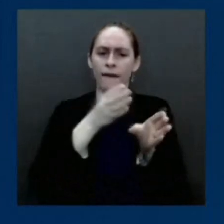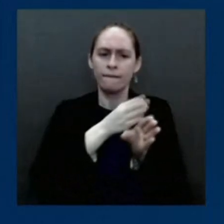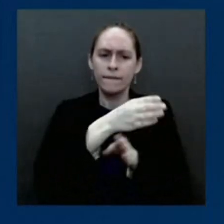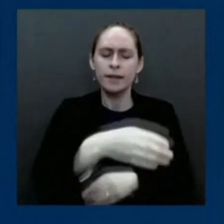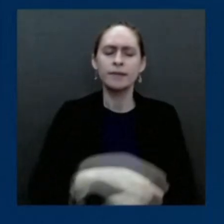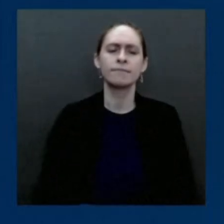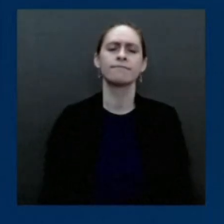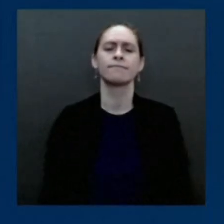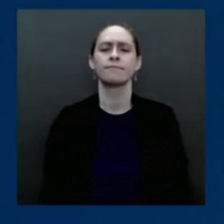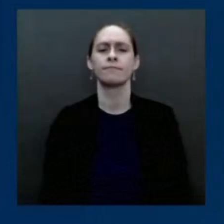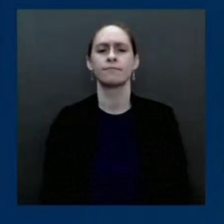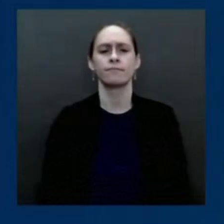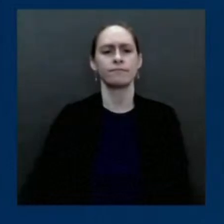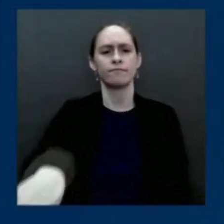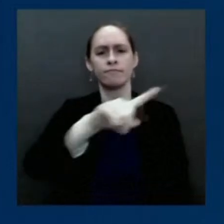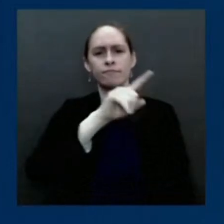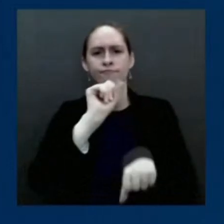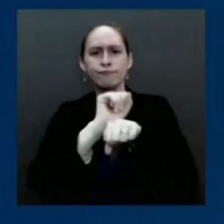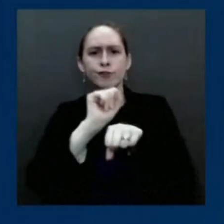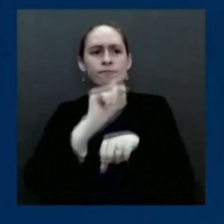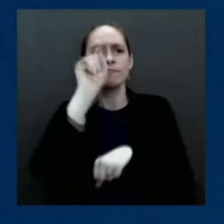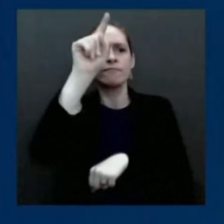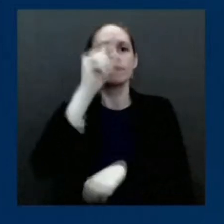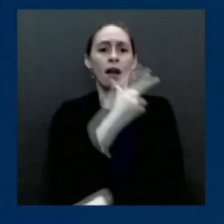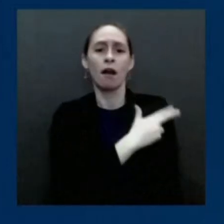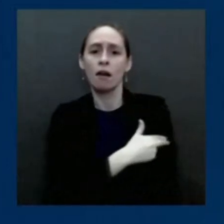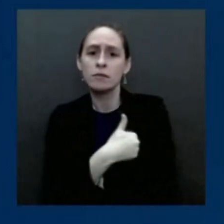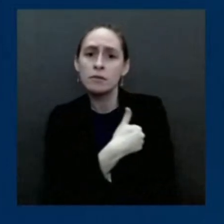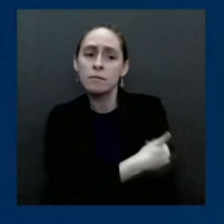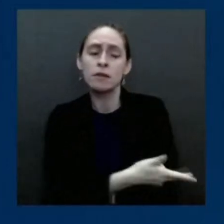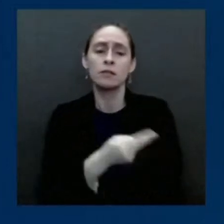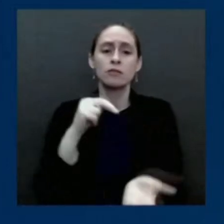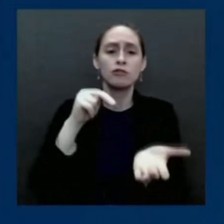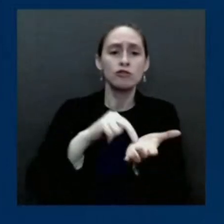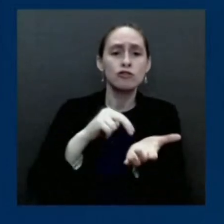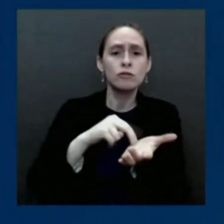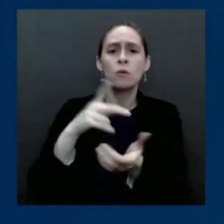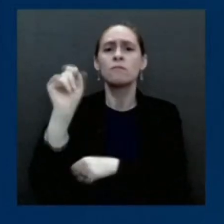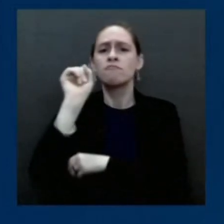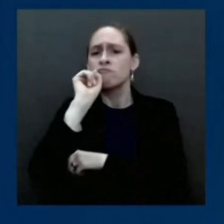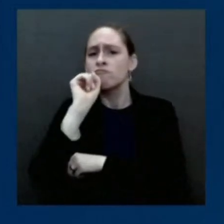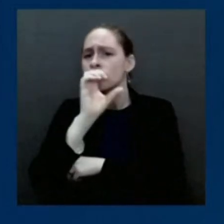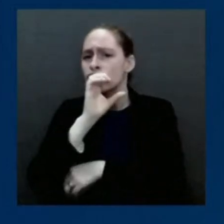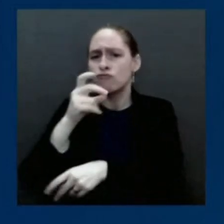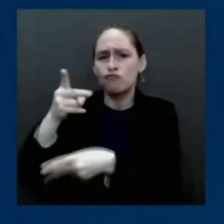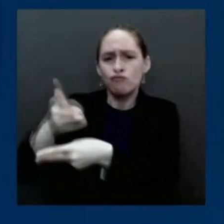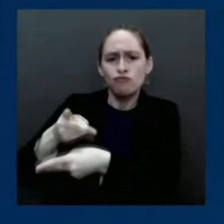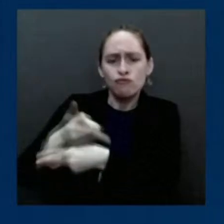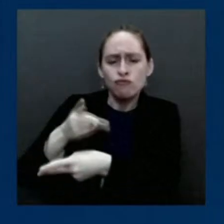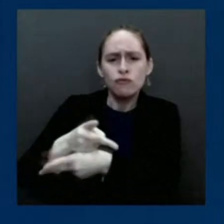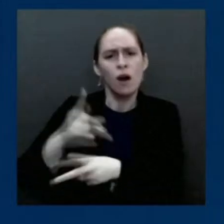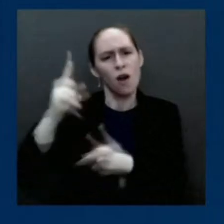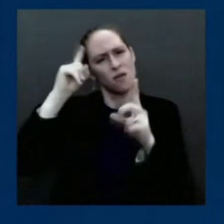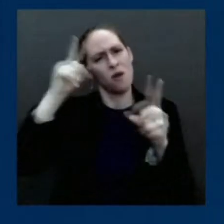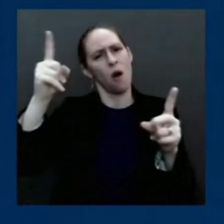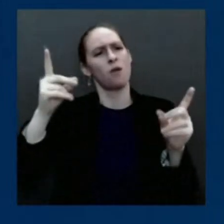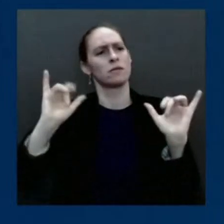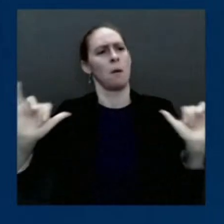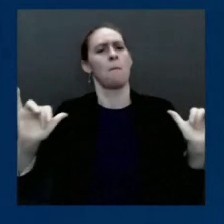THIS UPDATED GUIDANCE WILL HELP TO ENSURE HOSPITALS, CLINICS